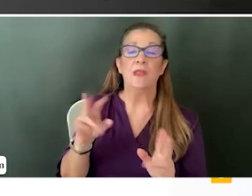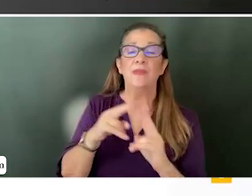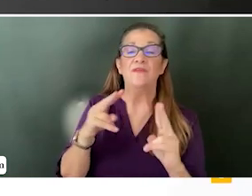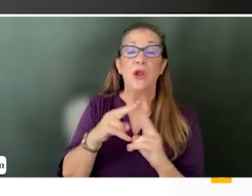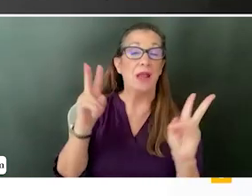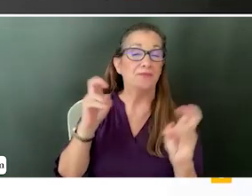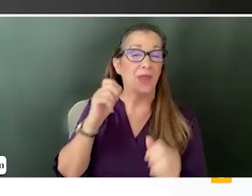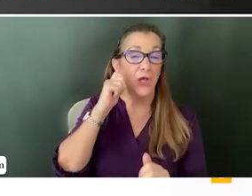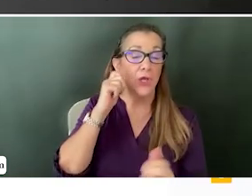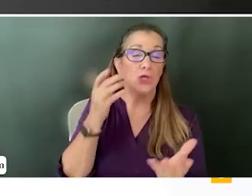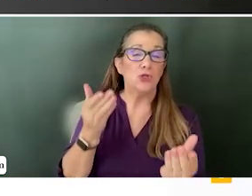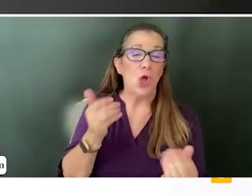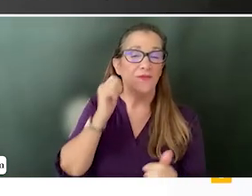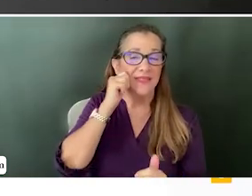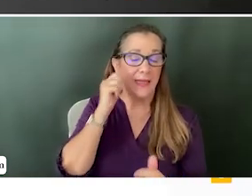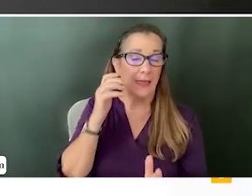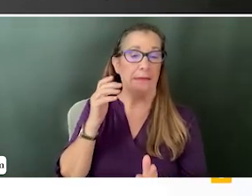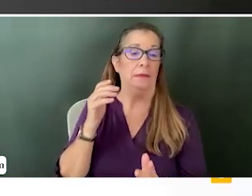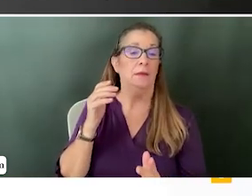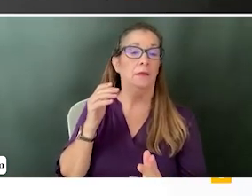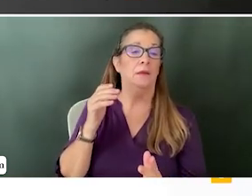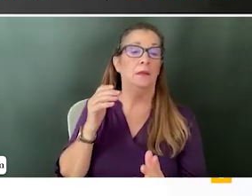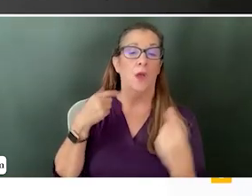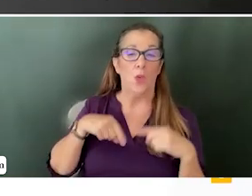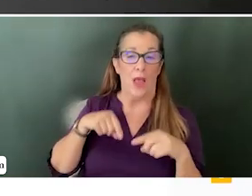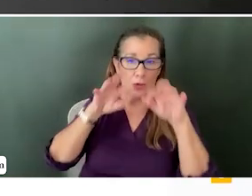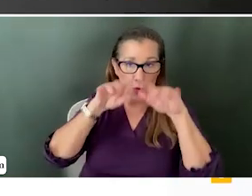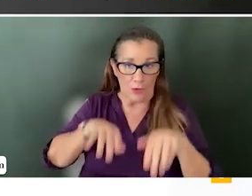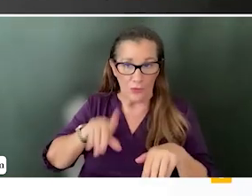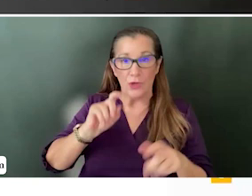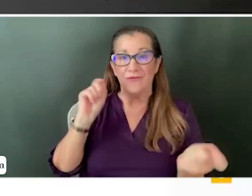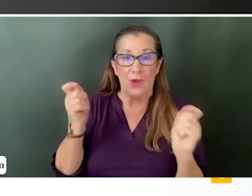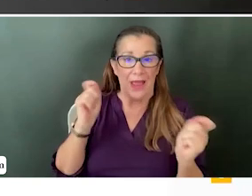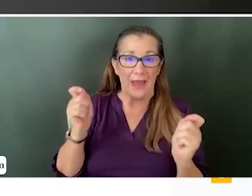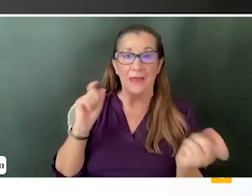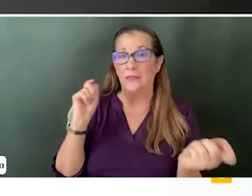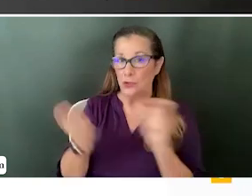Um, as you go through these things, you're going to have to edit, change, adjust.